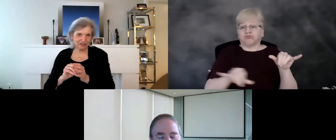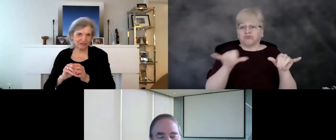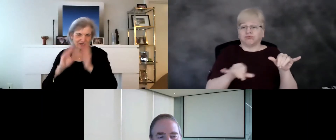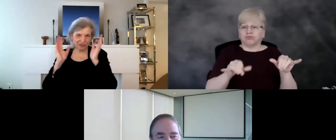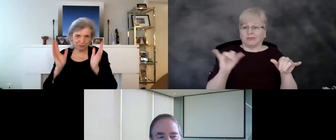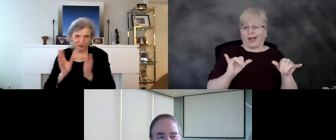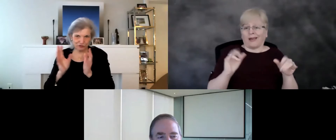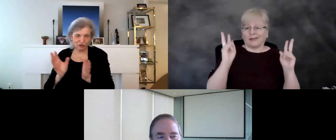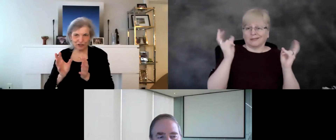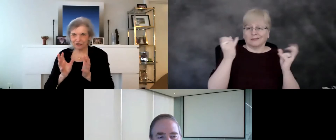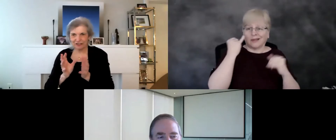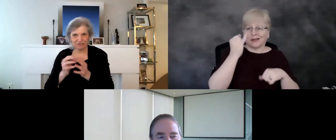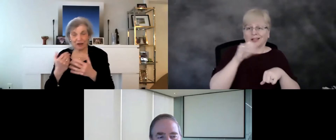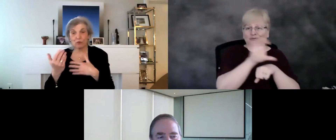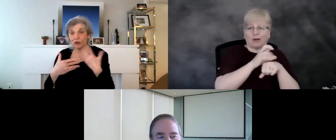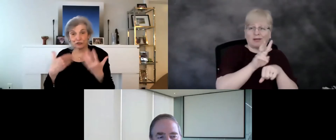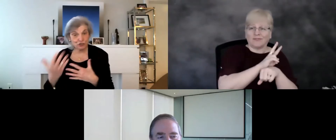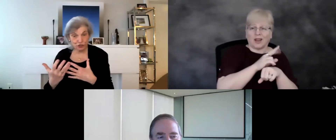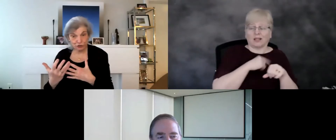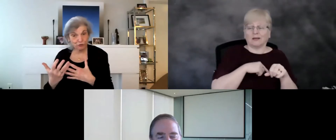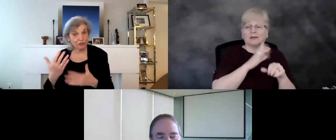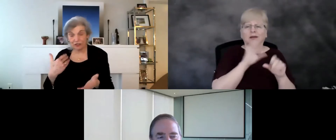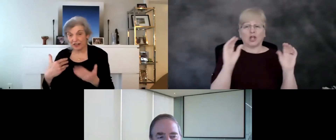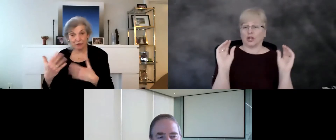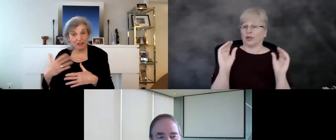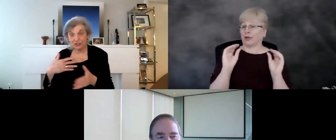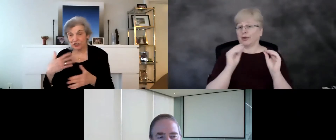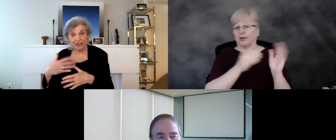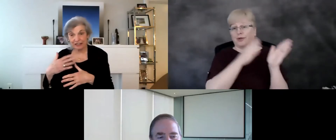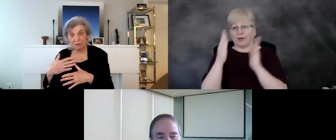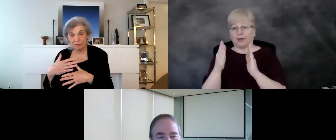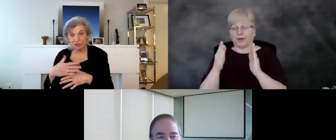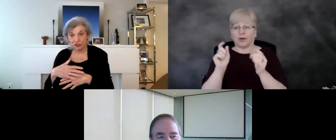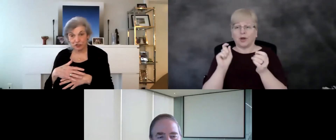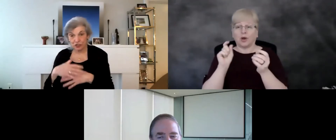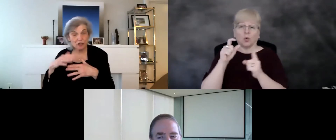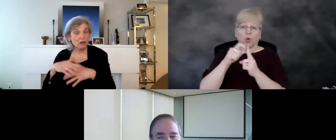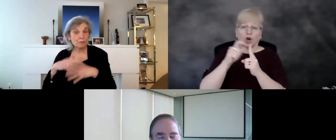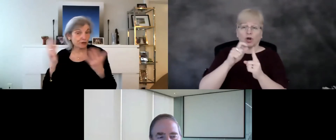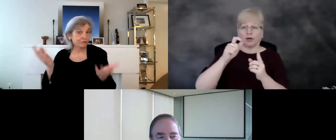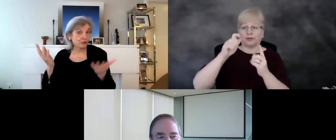nothing pictorial and that works, to 16:14:37 . And that could be the perfect way